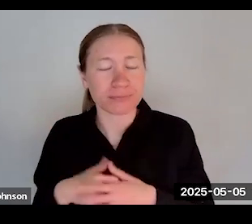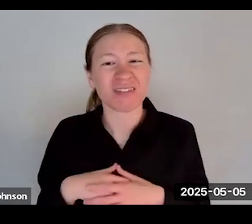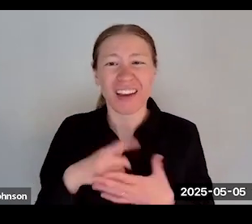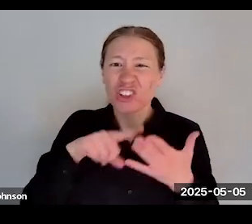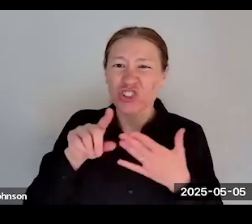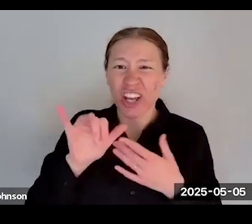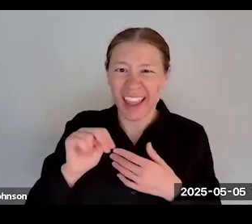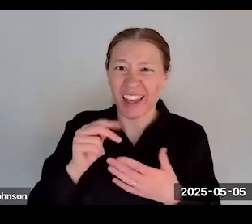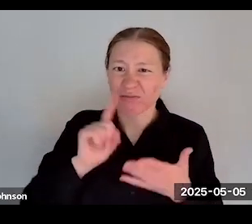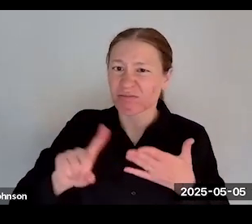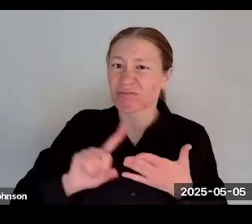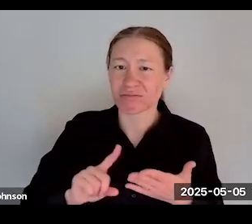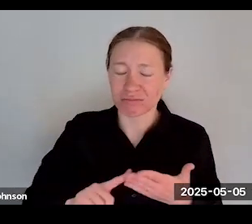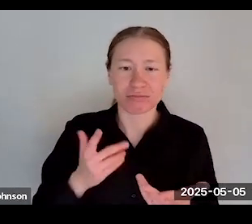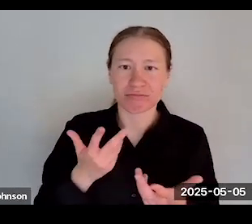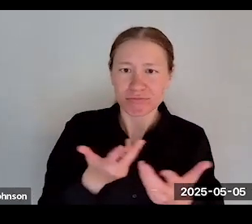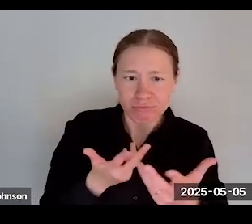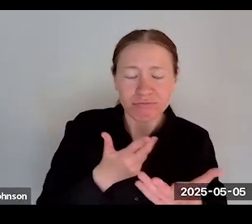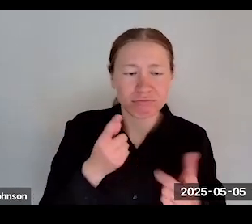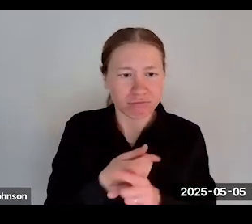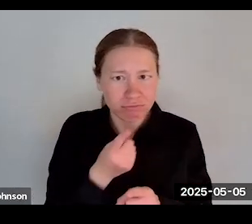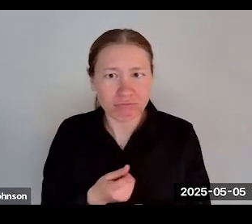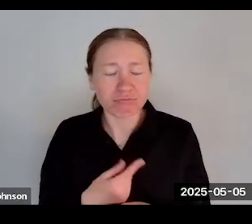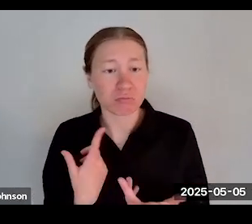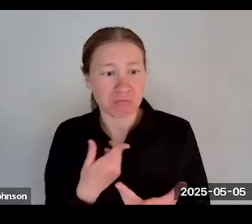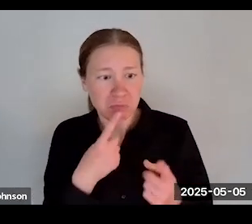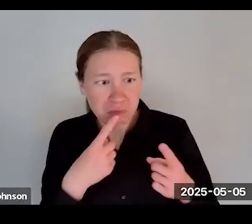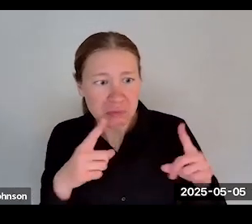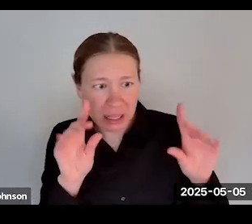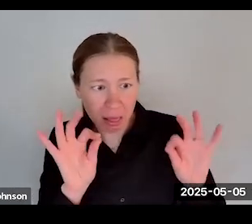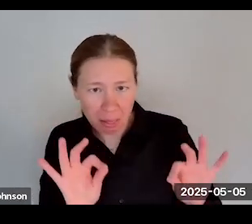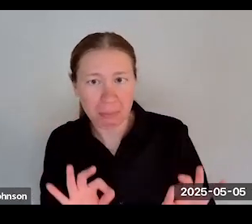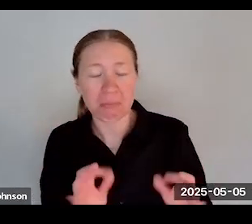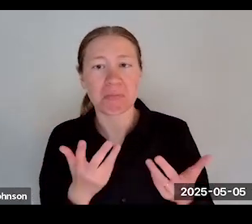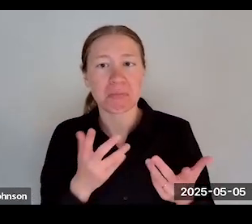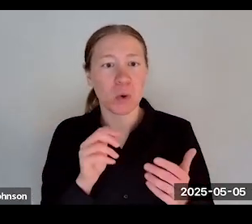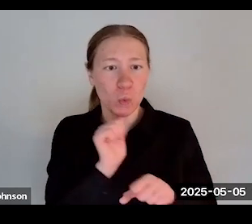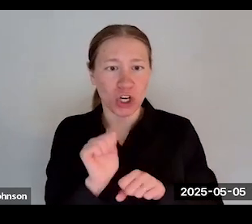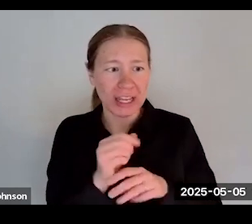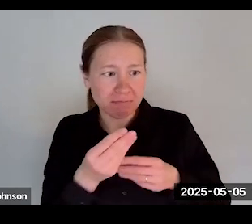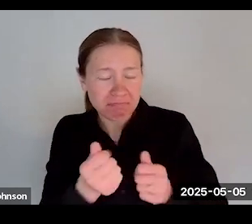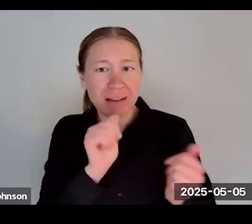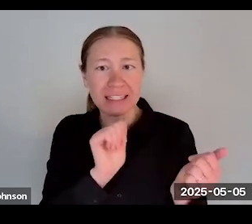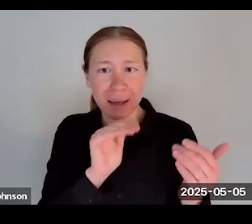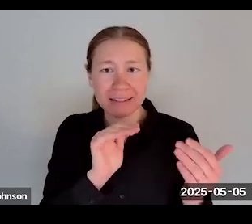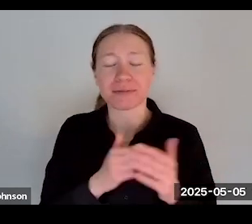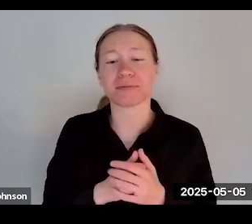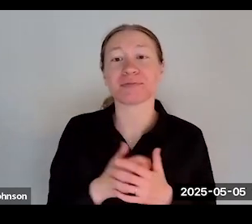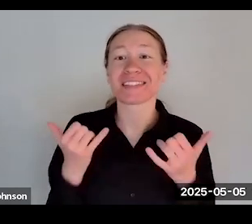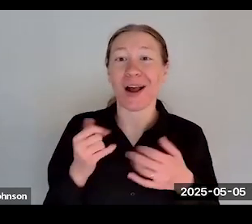make sure the accommodation is effective and working as expected. So now the four-step interactive process is complete,